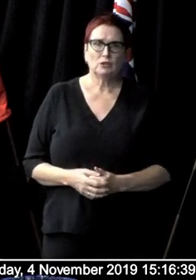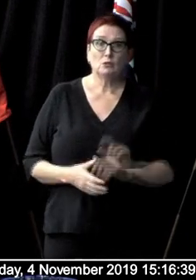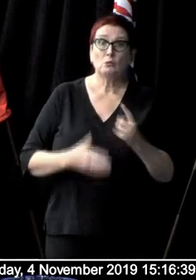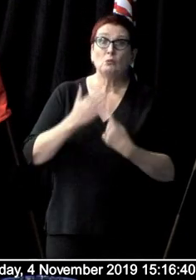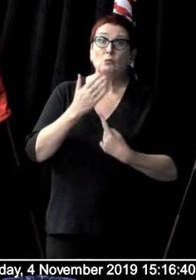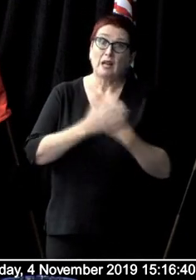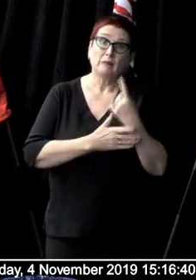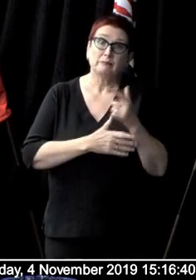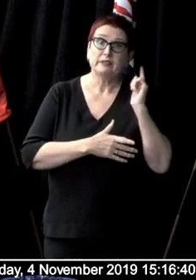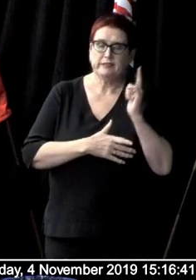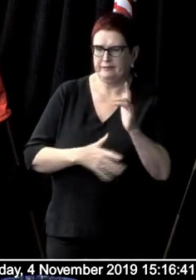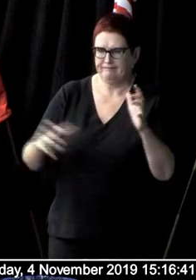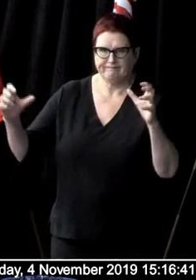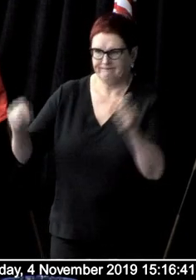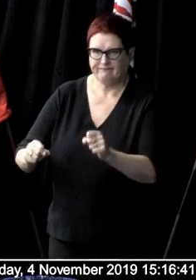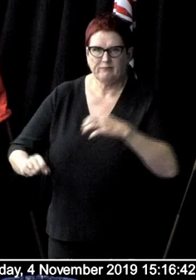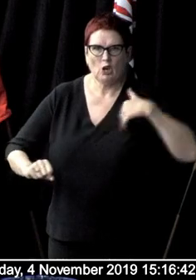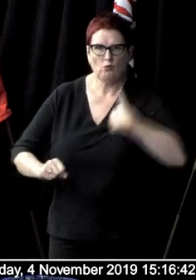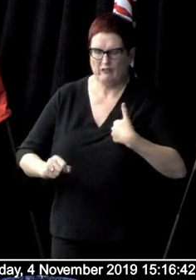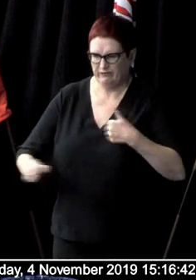things have happened. I missed the last bit, sorry.